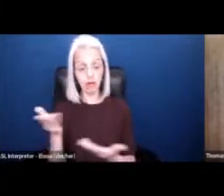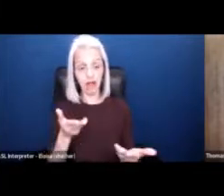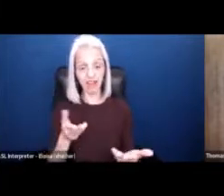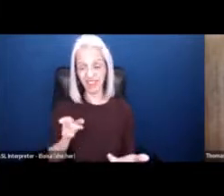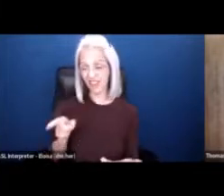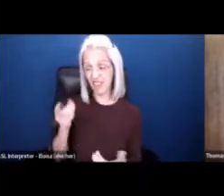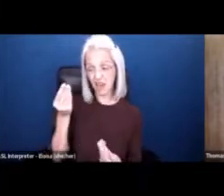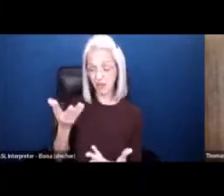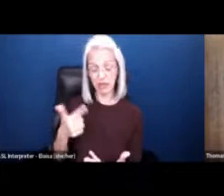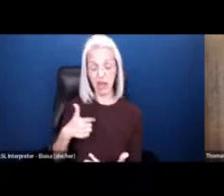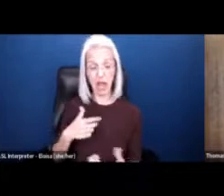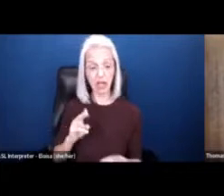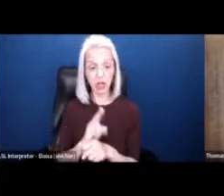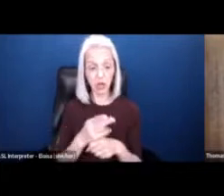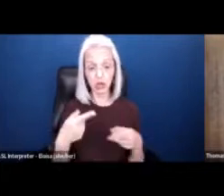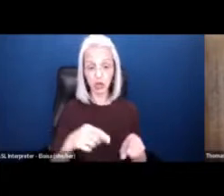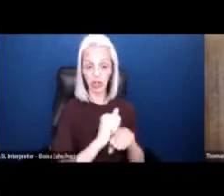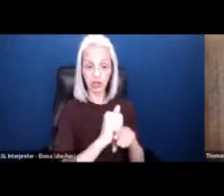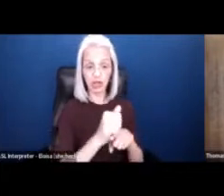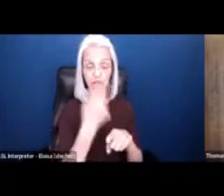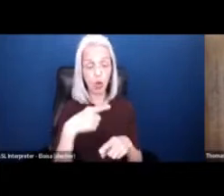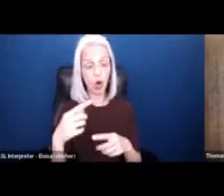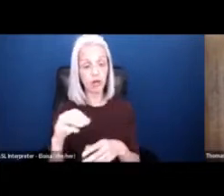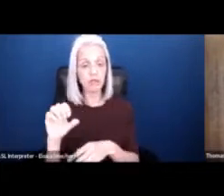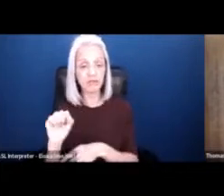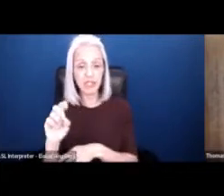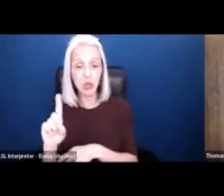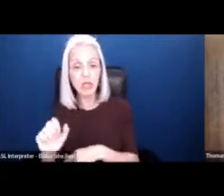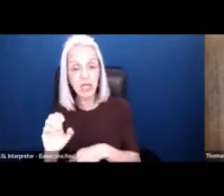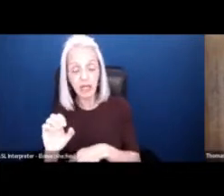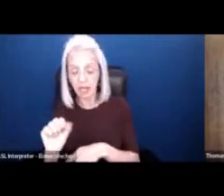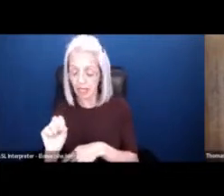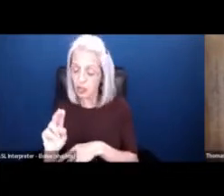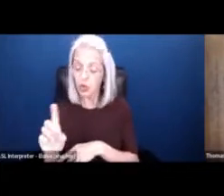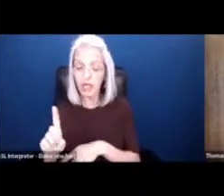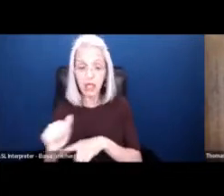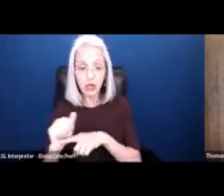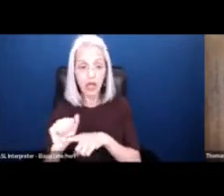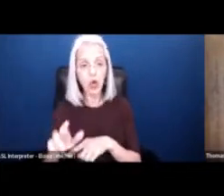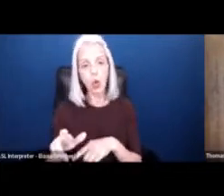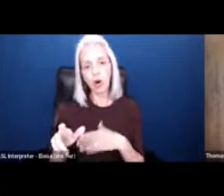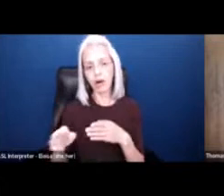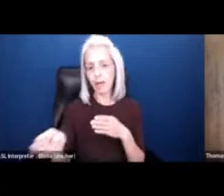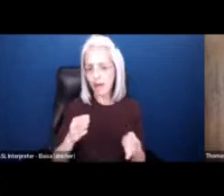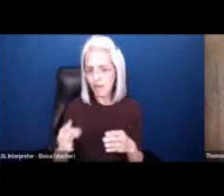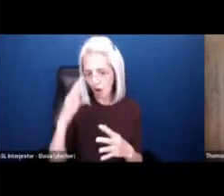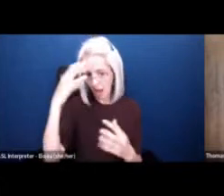substance use, and mental health in the past, but once I partnered with Judy, I understand Would that data